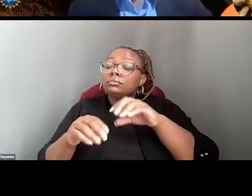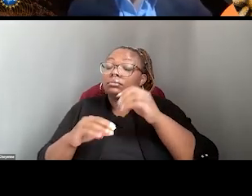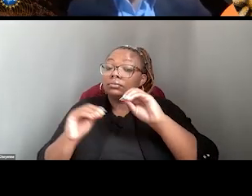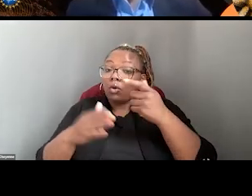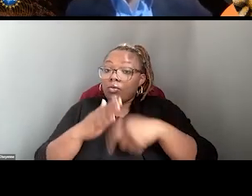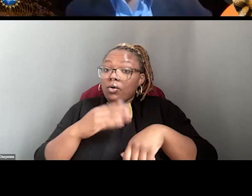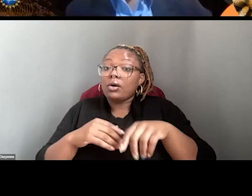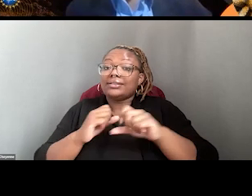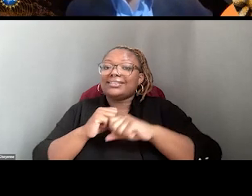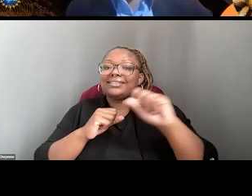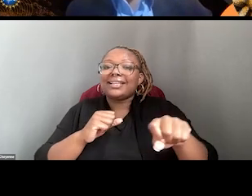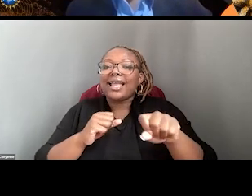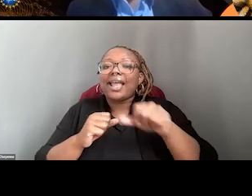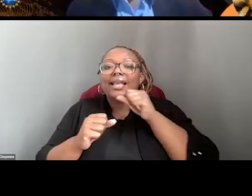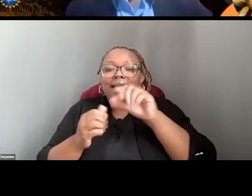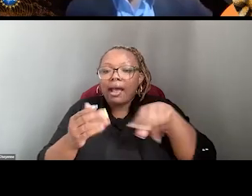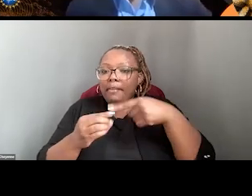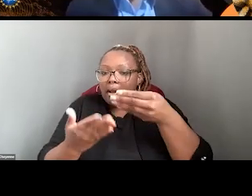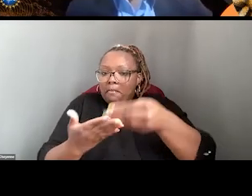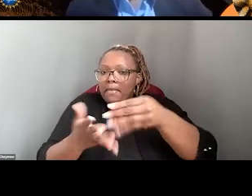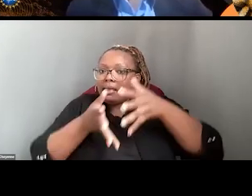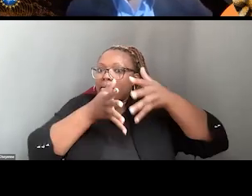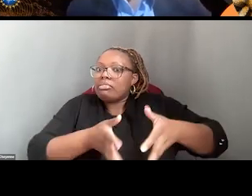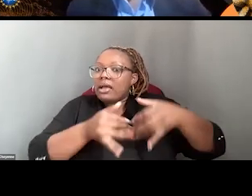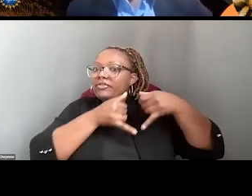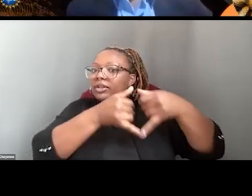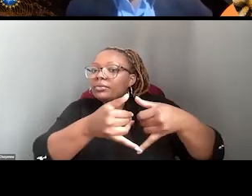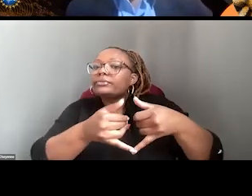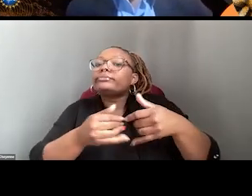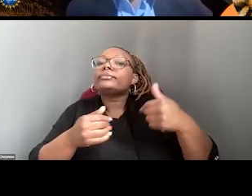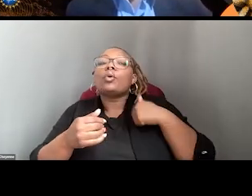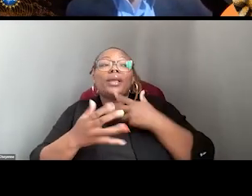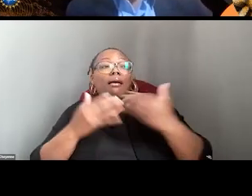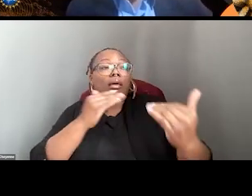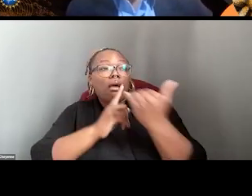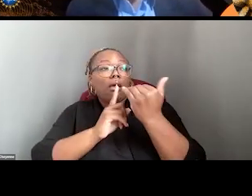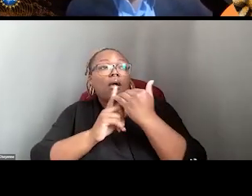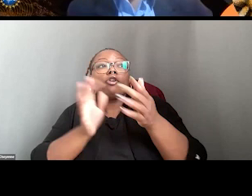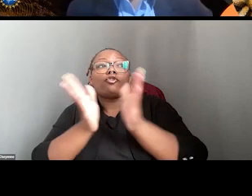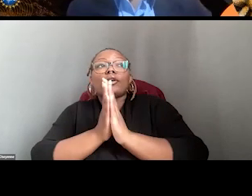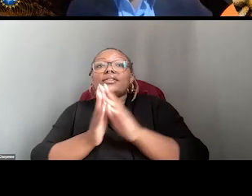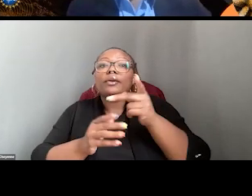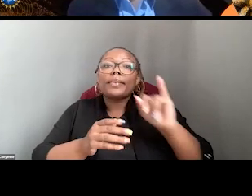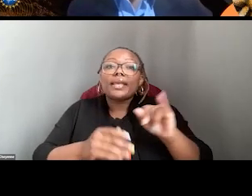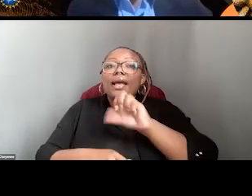We get lots of requests where PIs or the SROs say, "We want to extend this award because there's funding left."